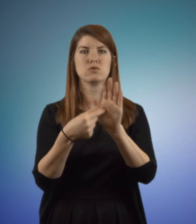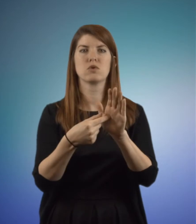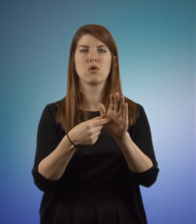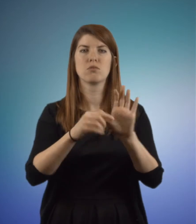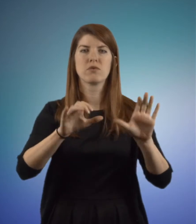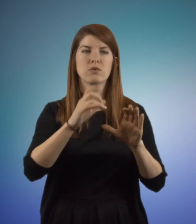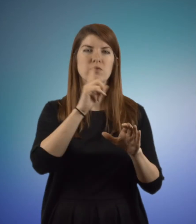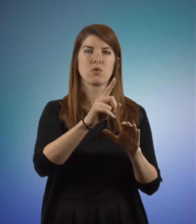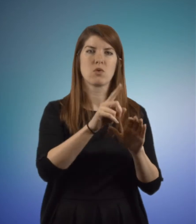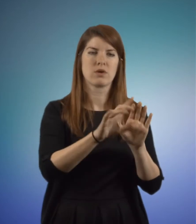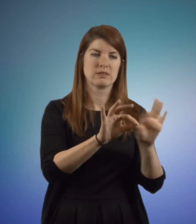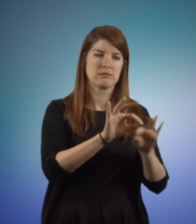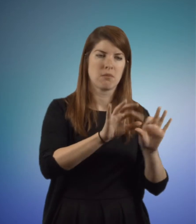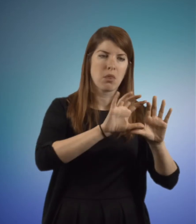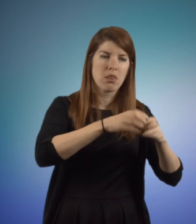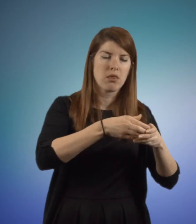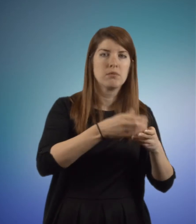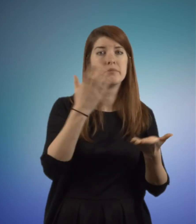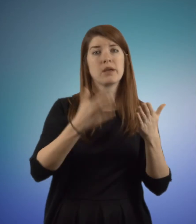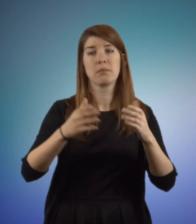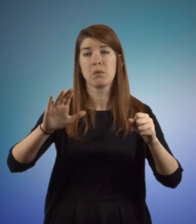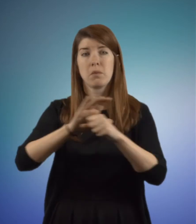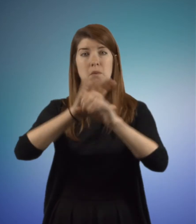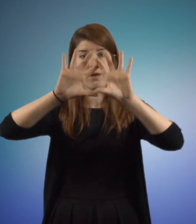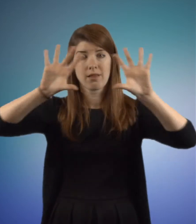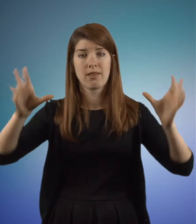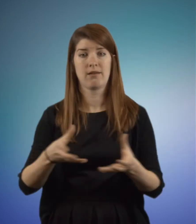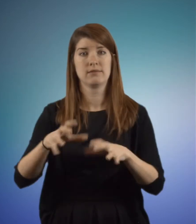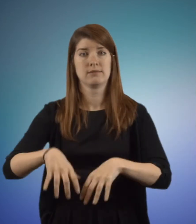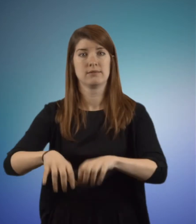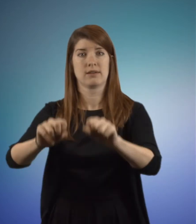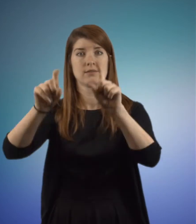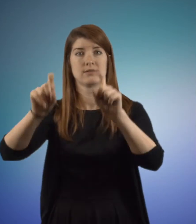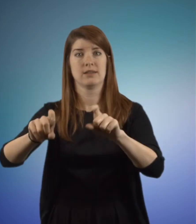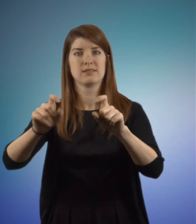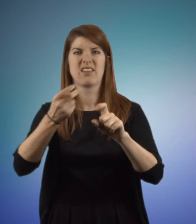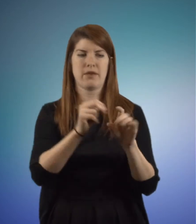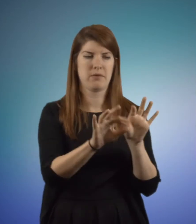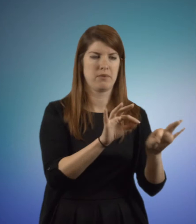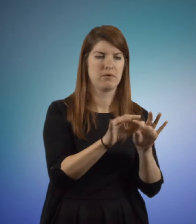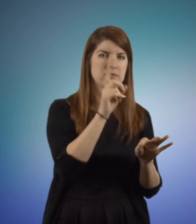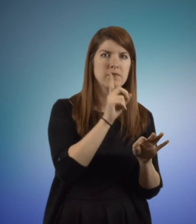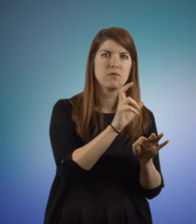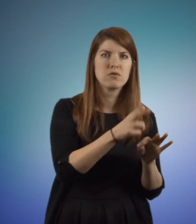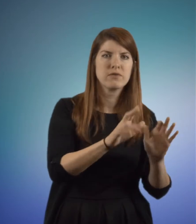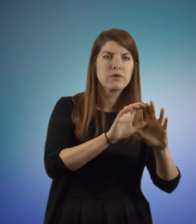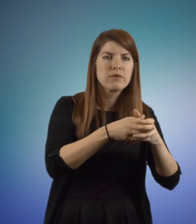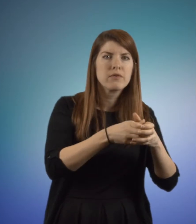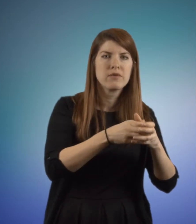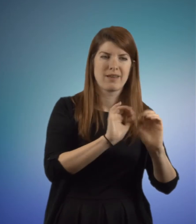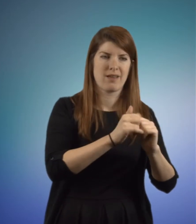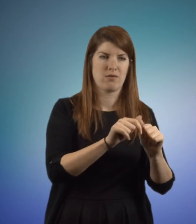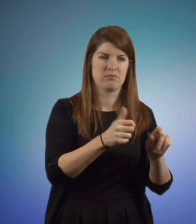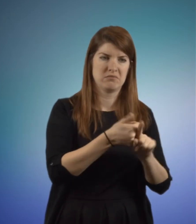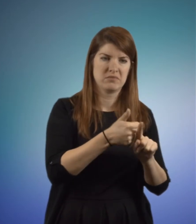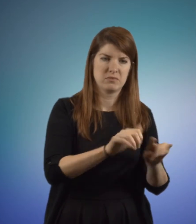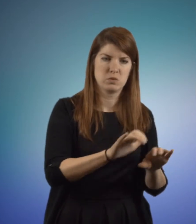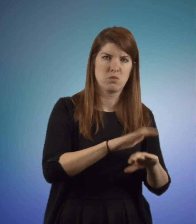So, you may have a whole class taking a test, but then you have a sample group of how deaf and hard of hearing do on that particular assessment.